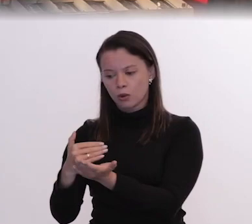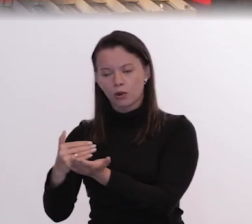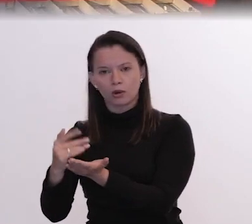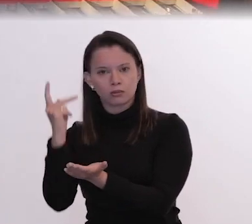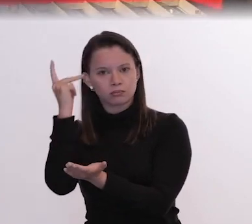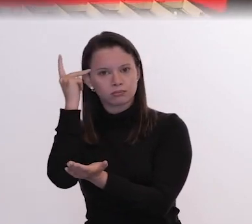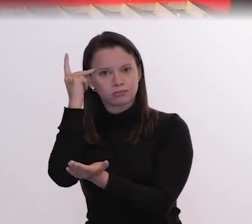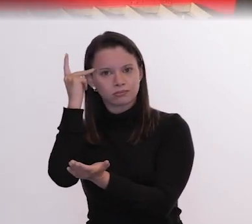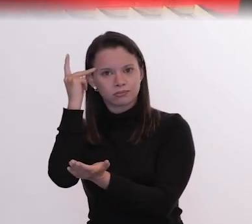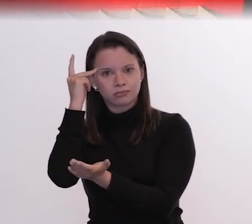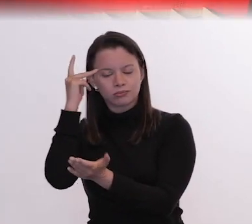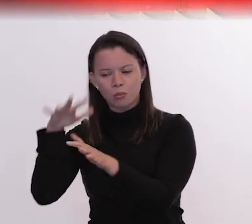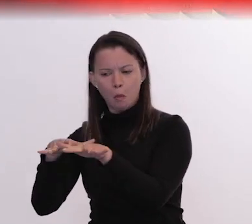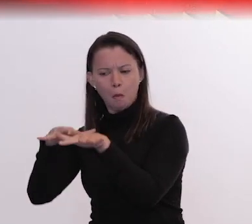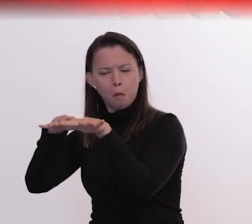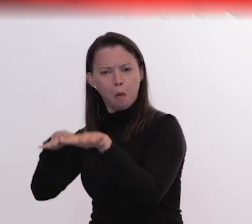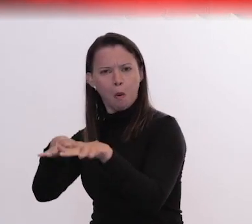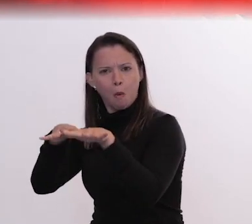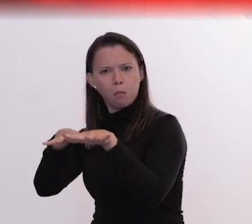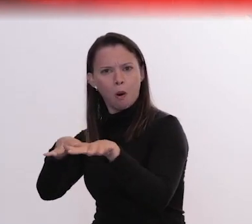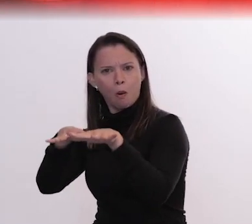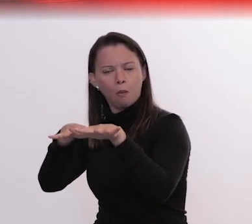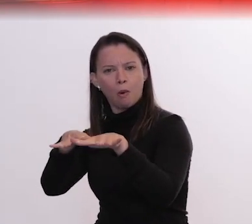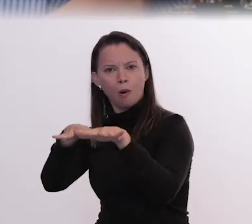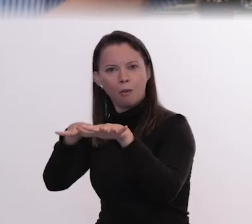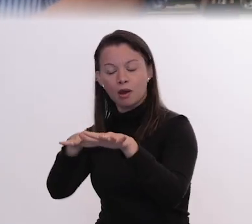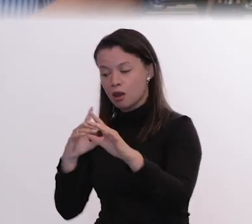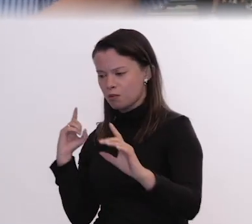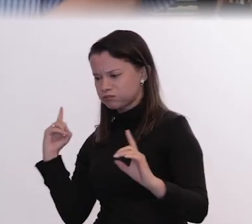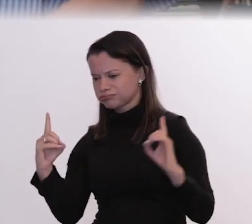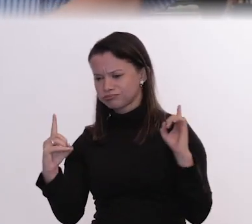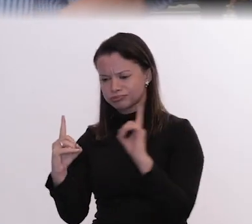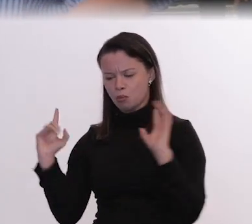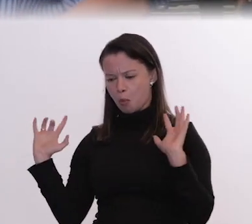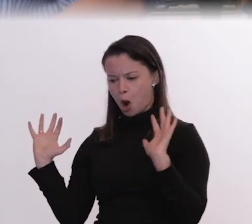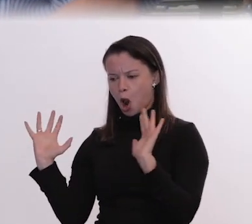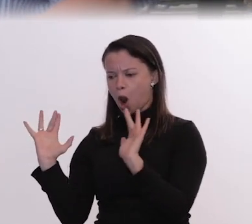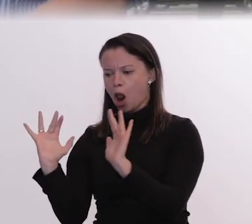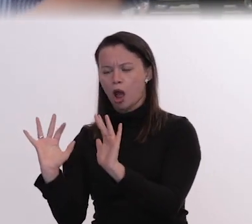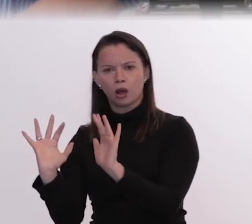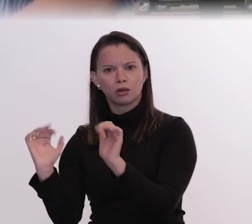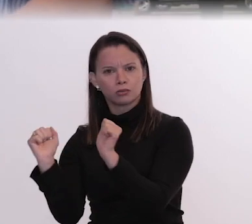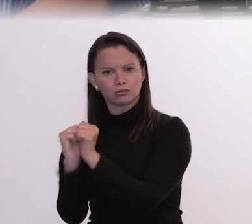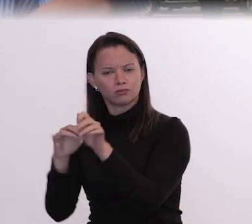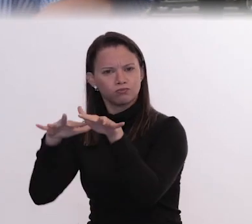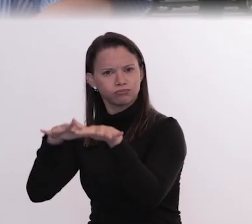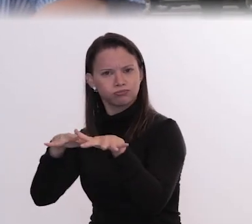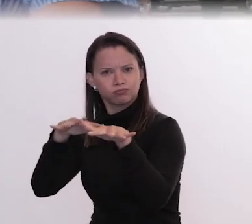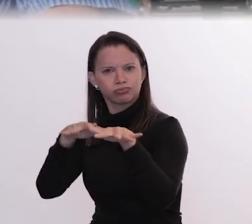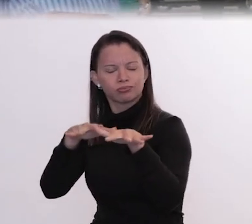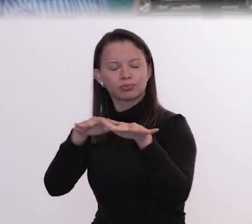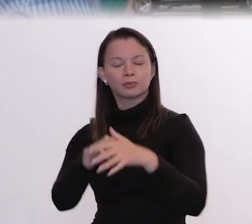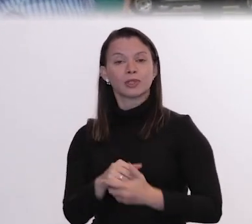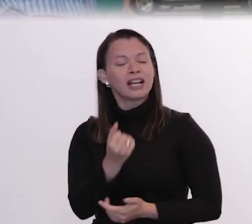to meet and claim for their rights. Yeah, if you think about it, Saldiva, you know a city